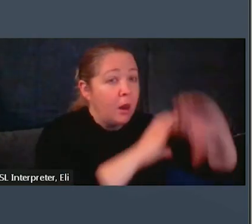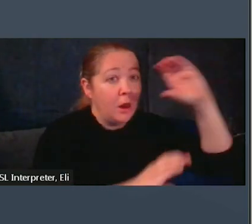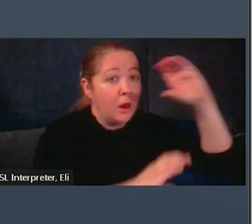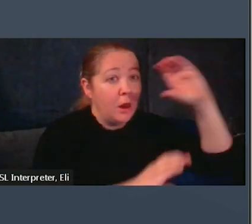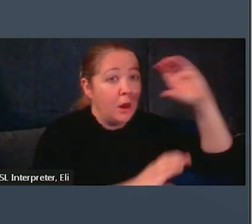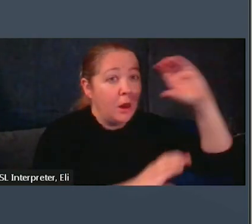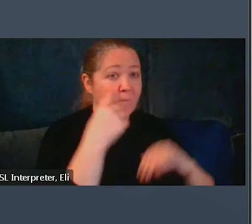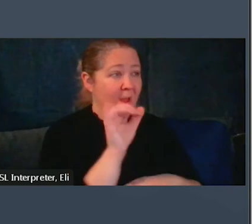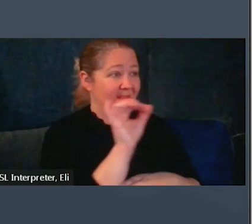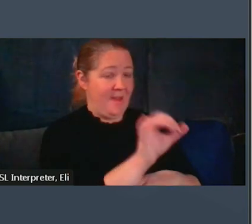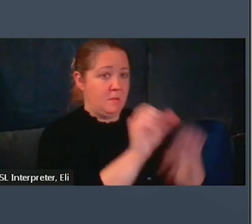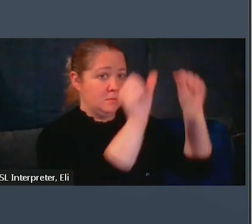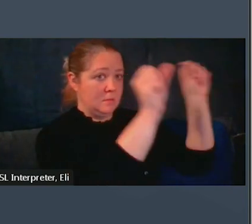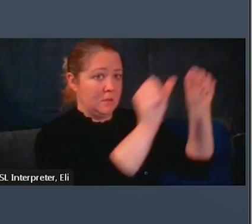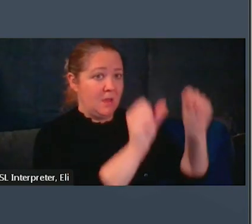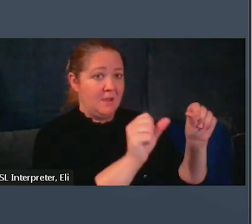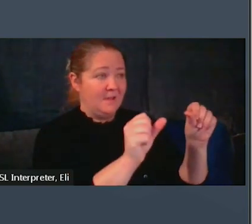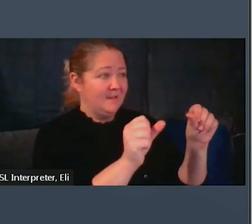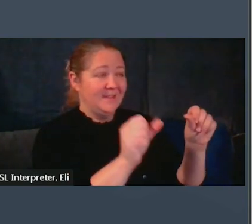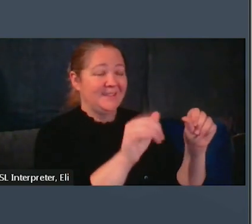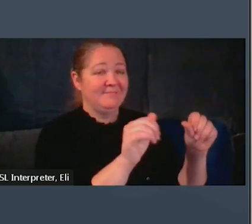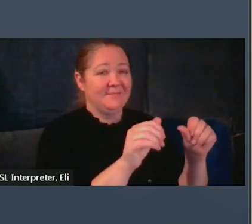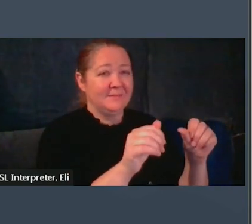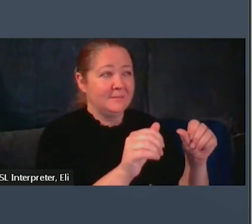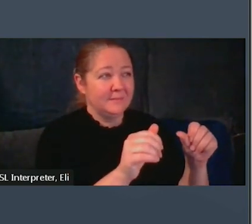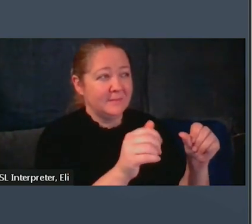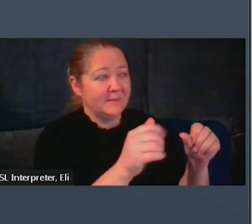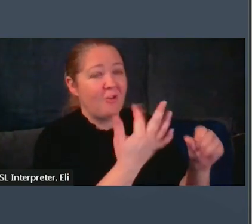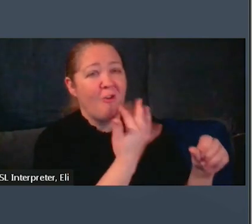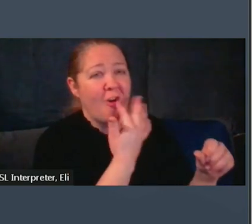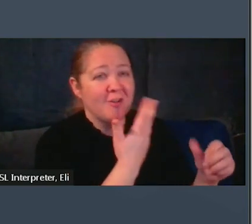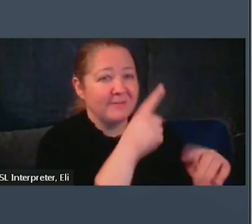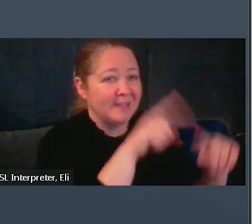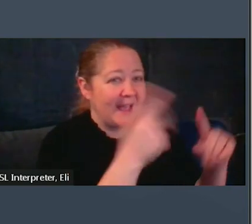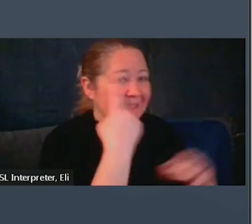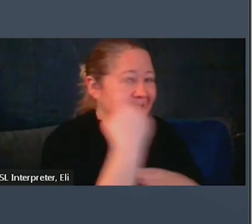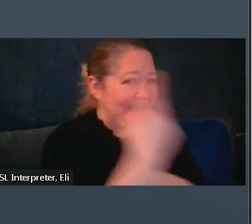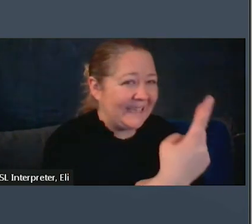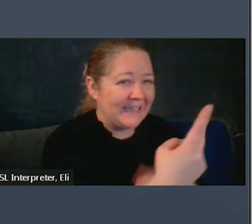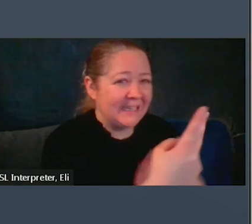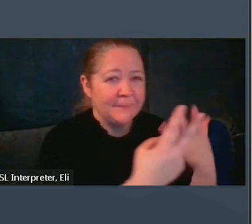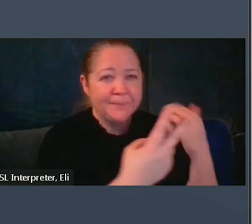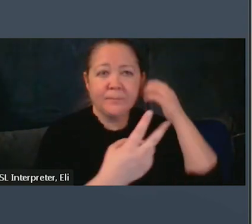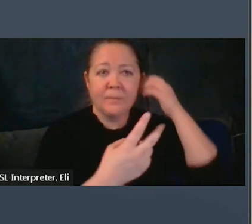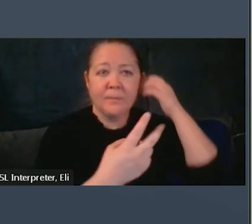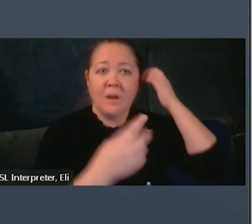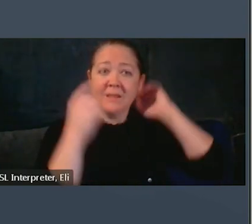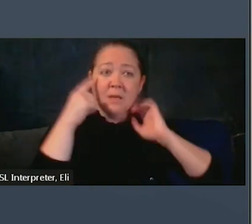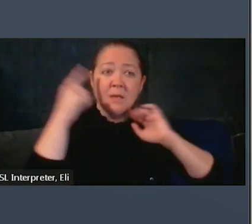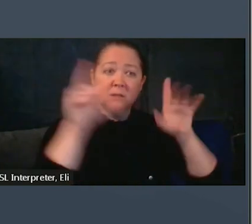And even the current sign is quite faded. And I believe it's important for people who are in the community who drive by here everyday,